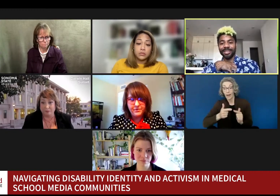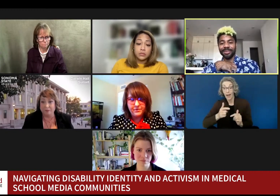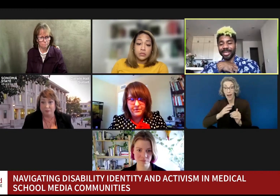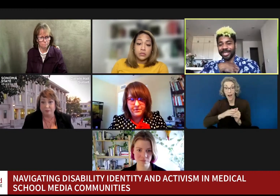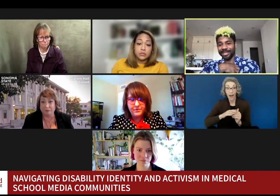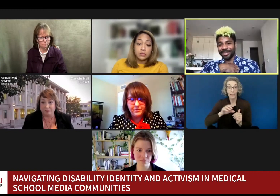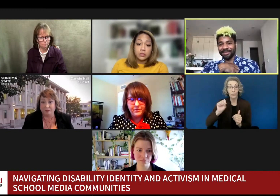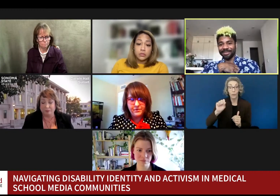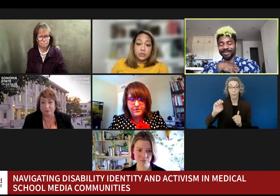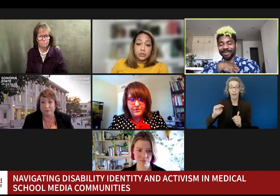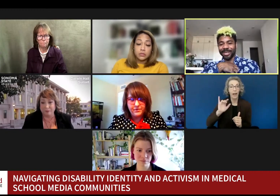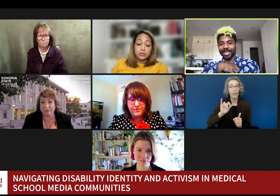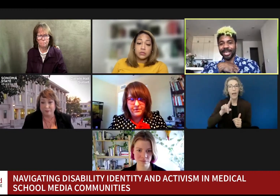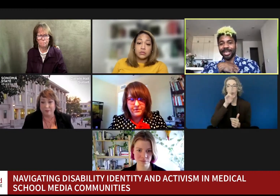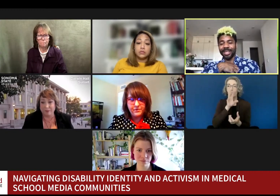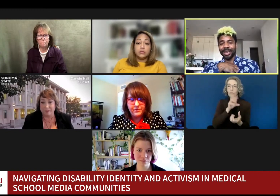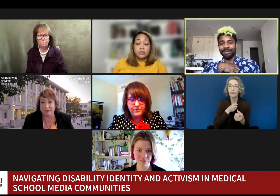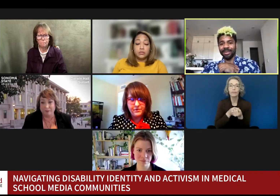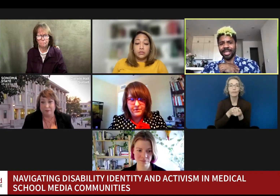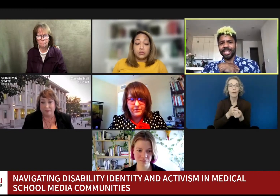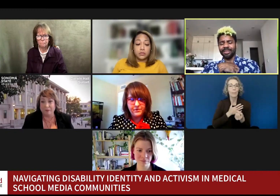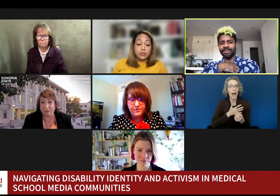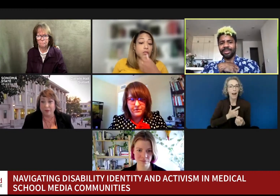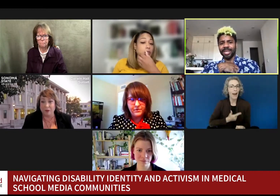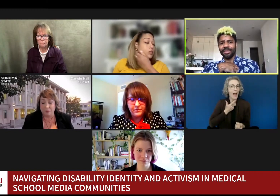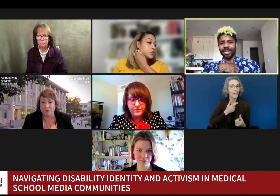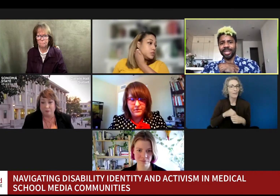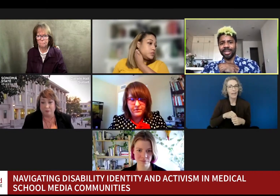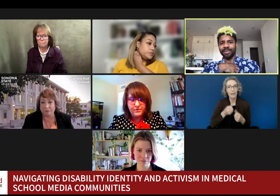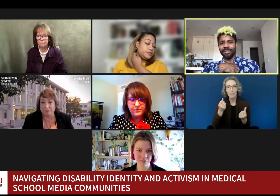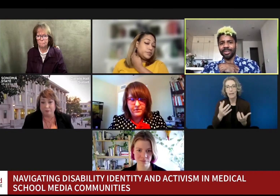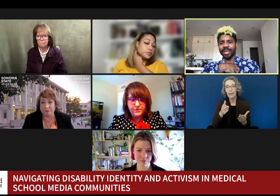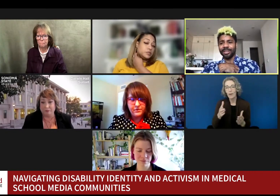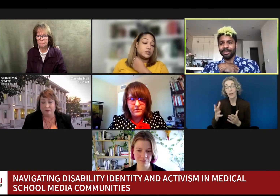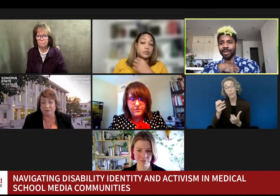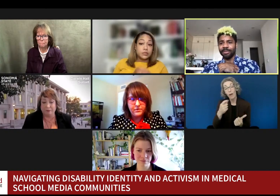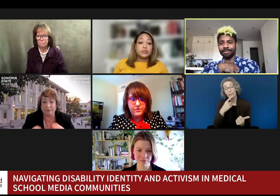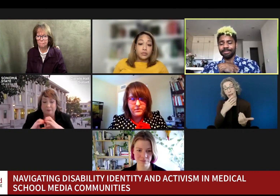So I just wanna say thank you to everybody here around that as well.